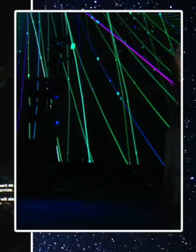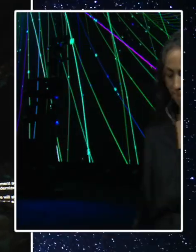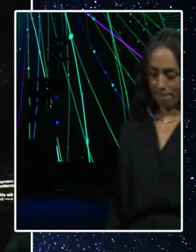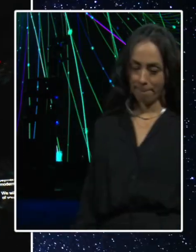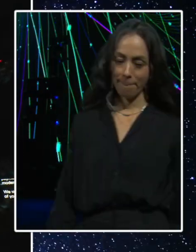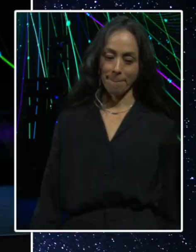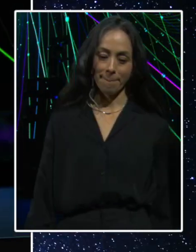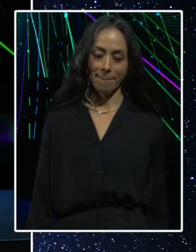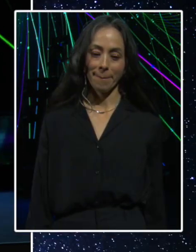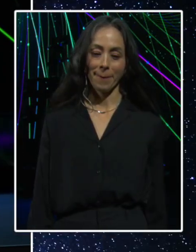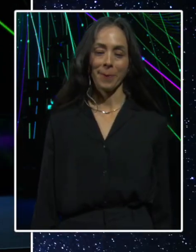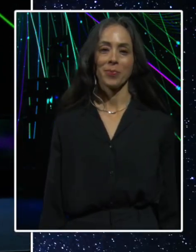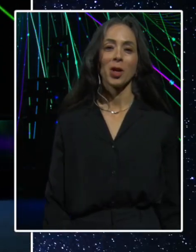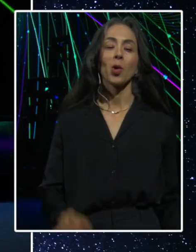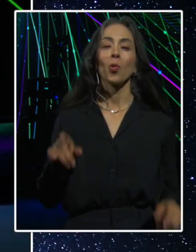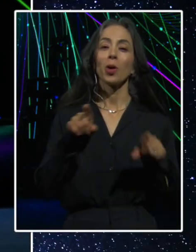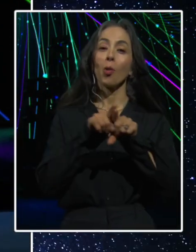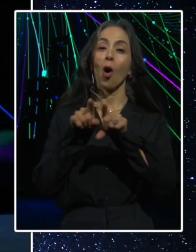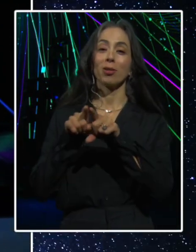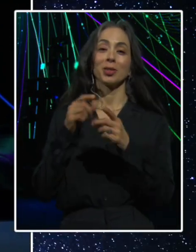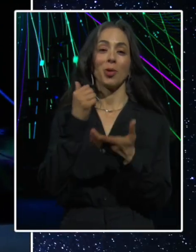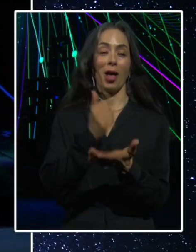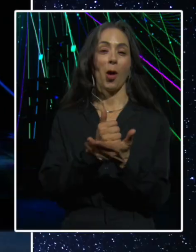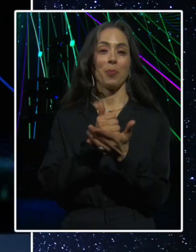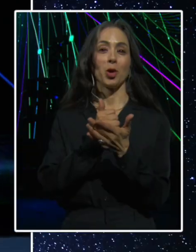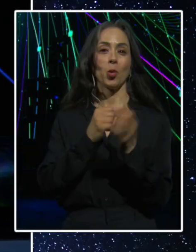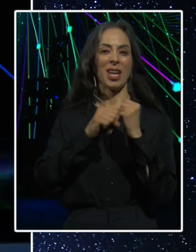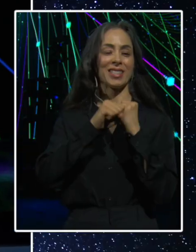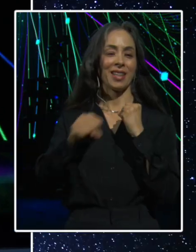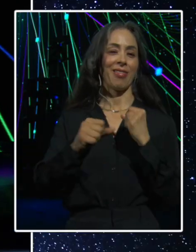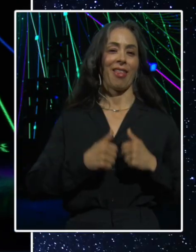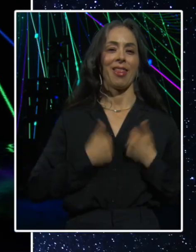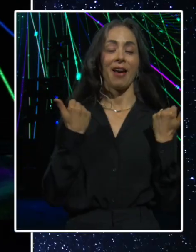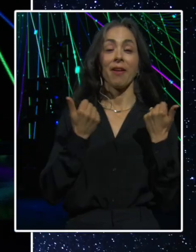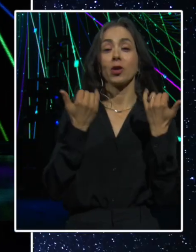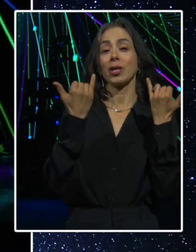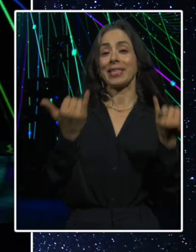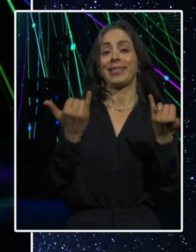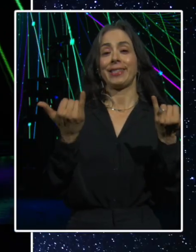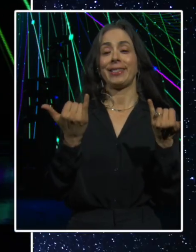We will also help you extend the life of your existing assets,